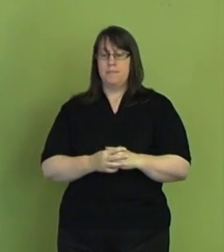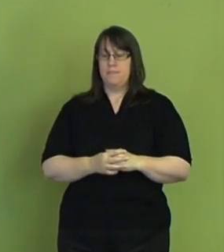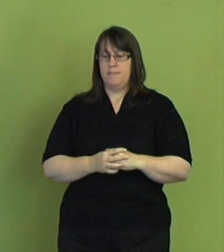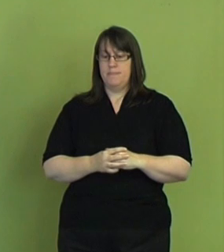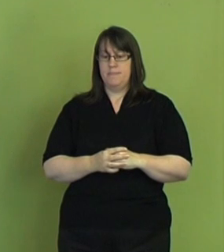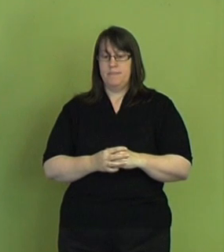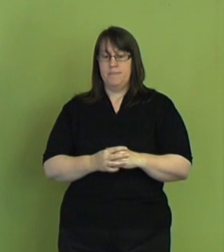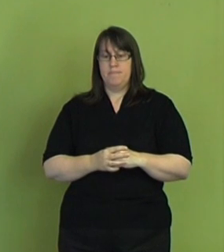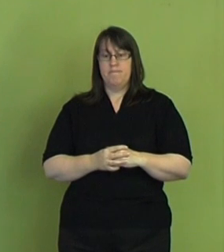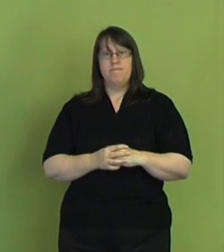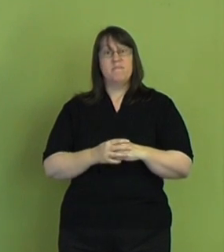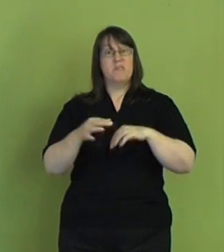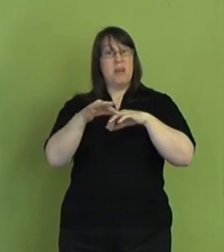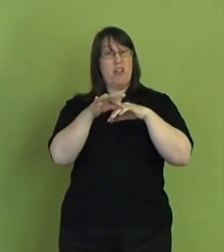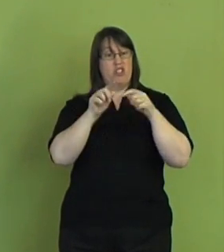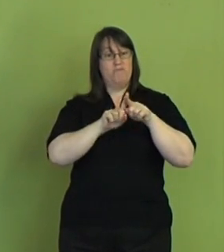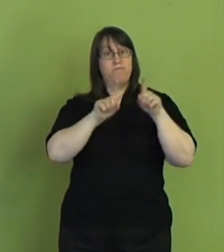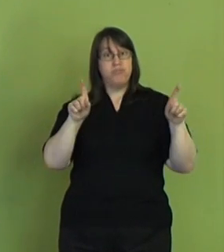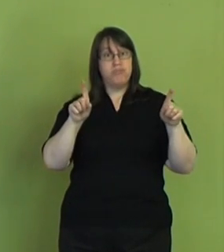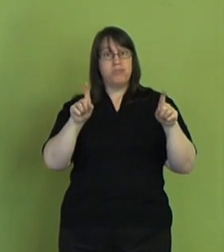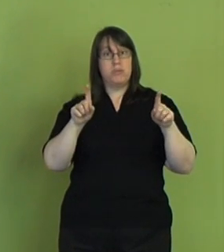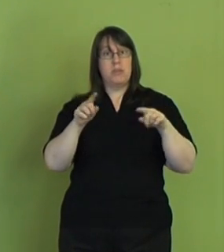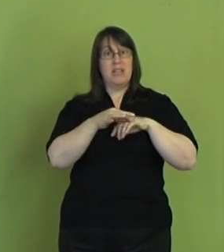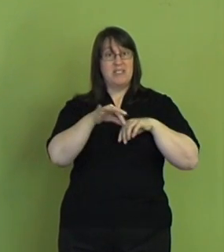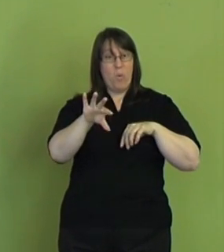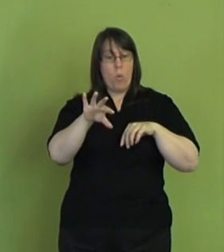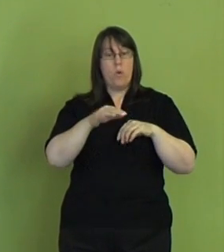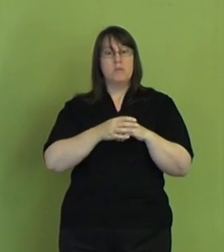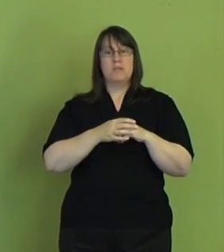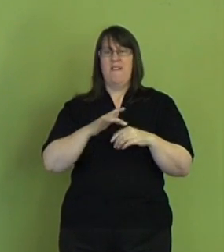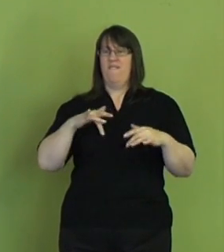separation and divorce, a loss of independence,